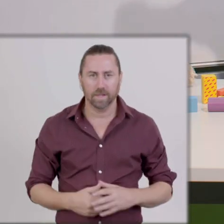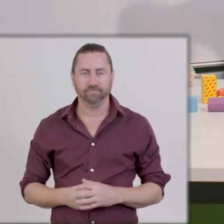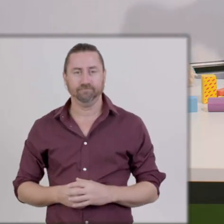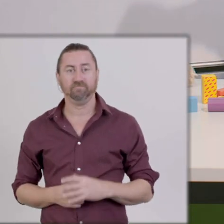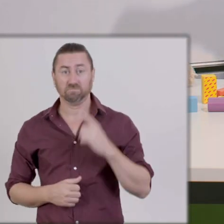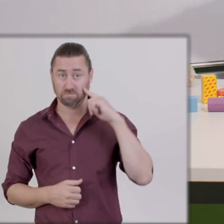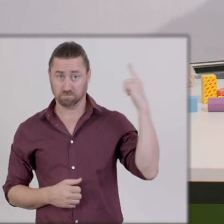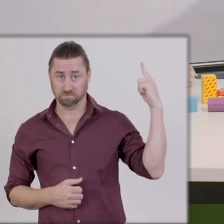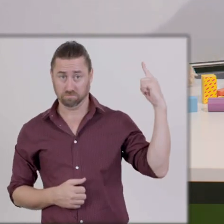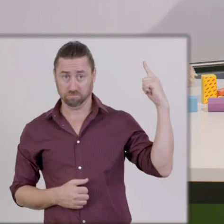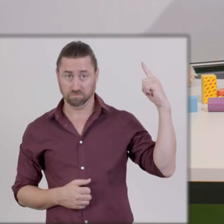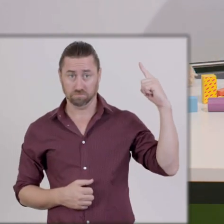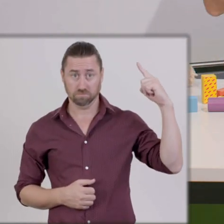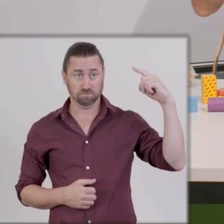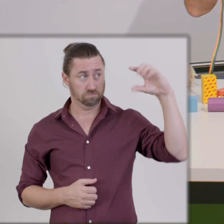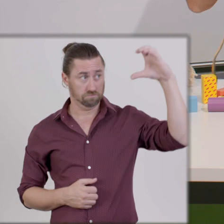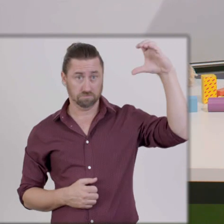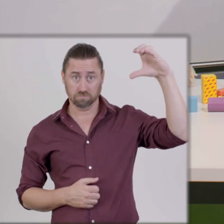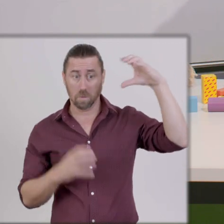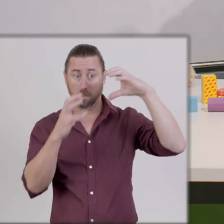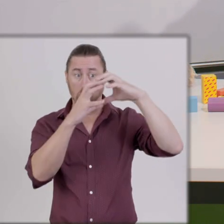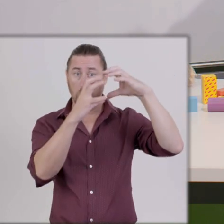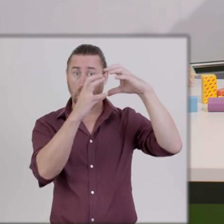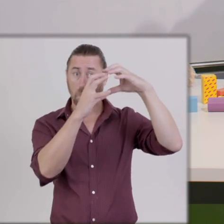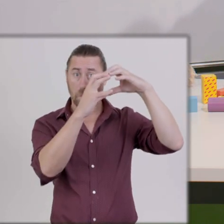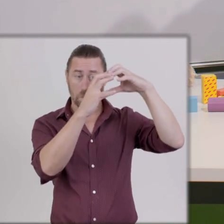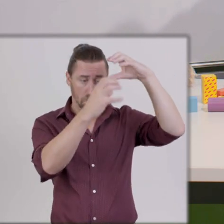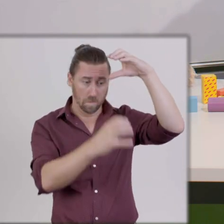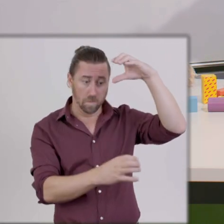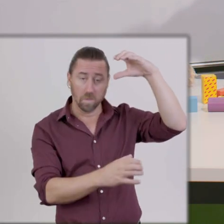The possum has this ball on a string. It's a bit like the wrecking ball,